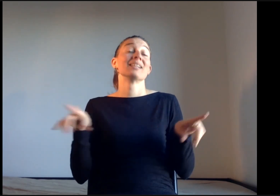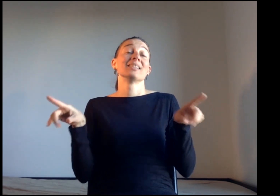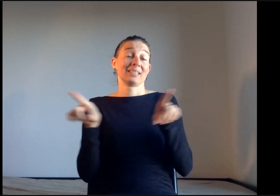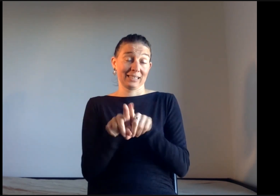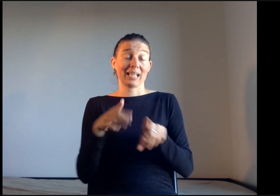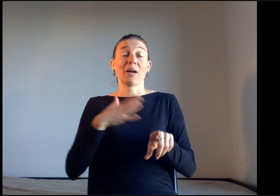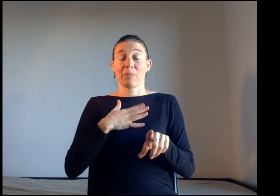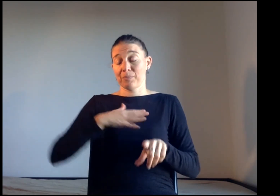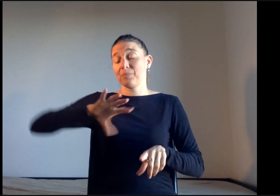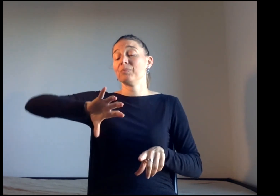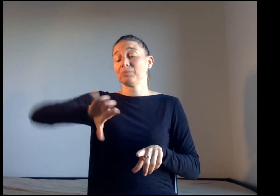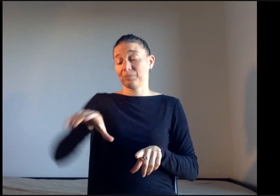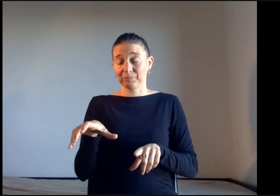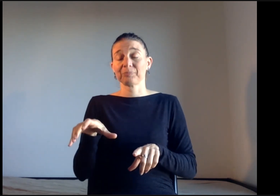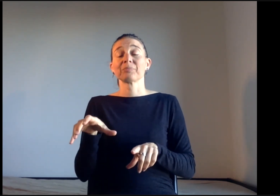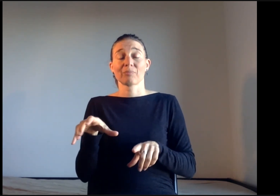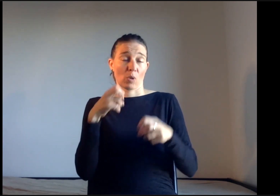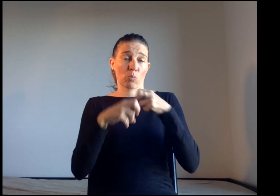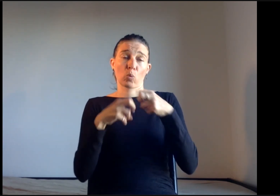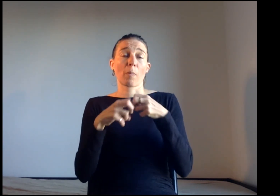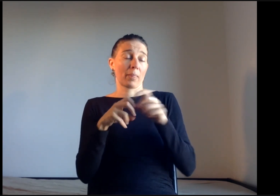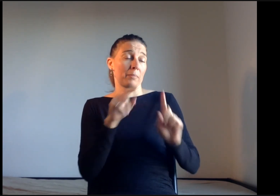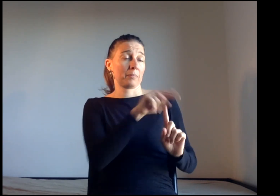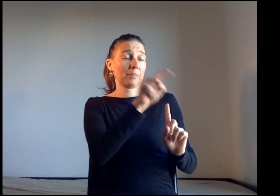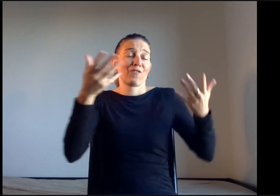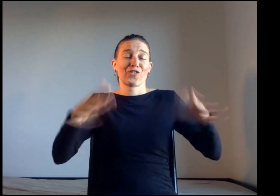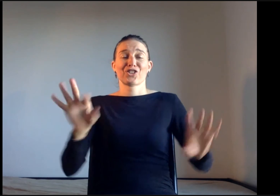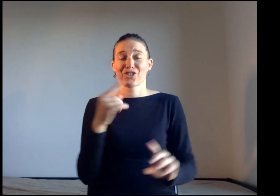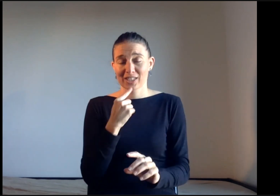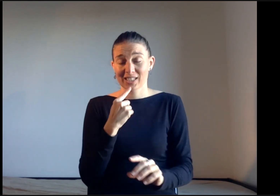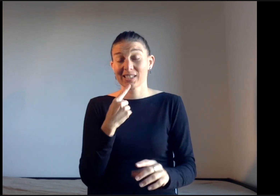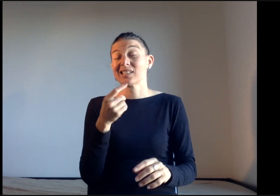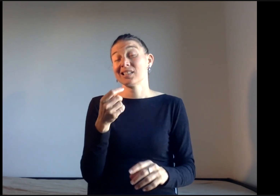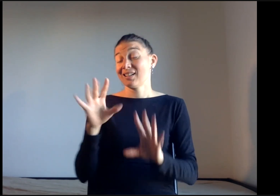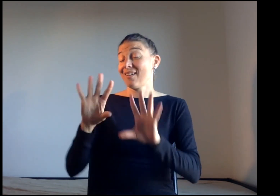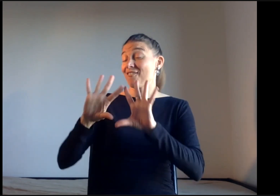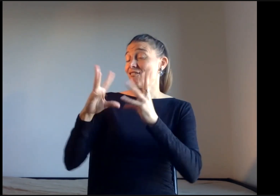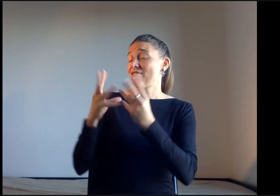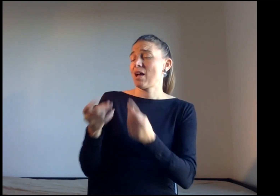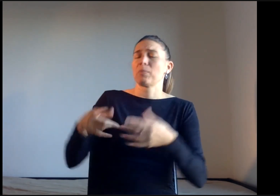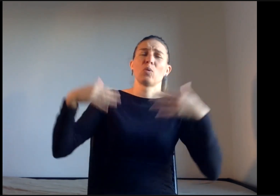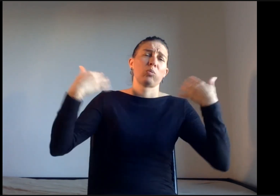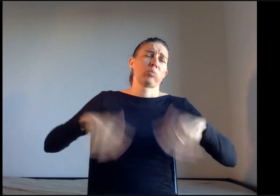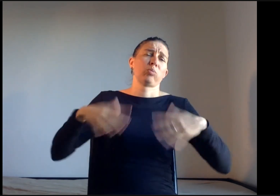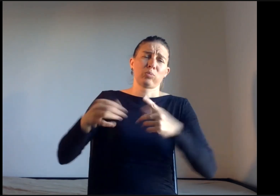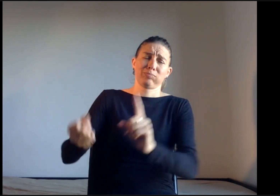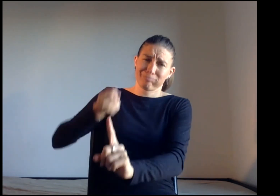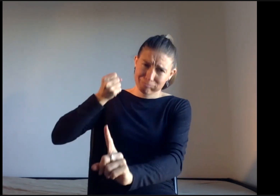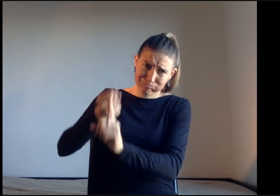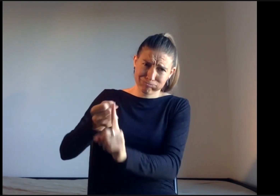so, yes, families have been affected disproportionately by COVID-19.